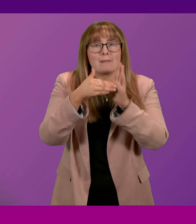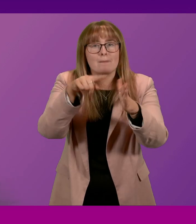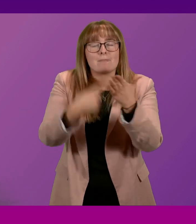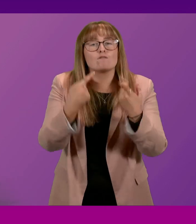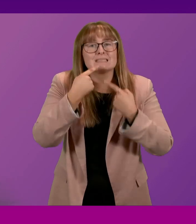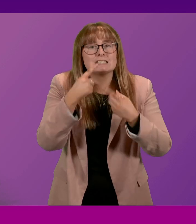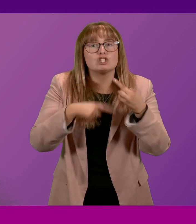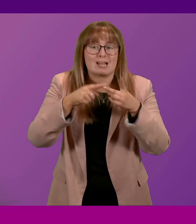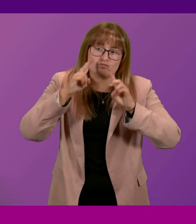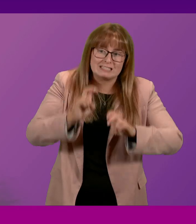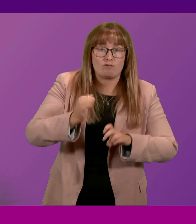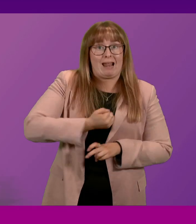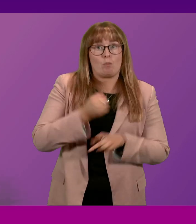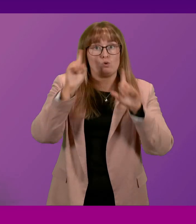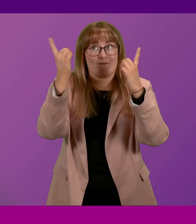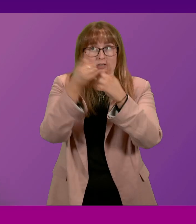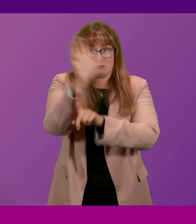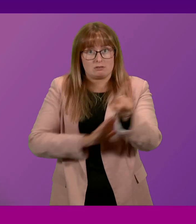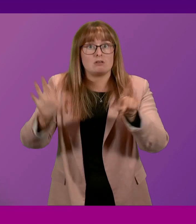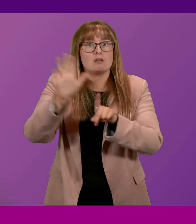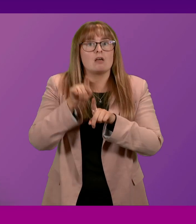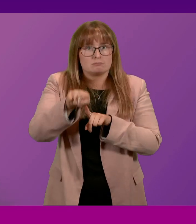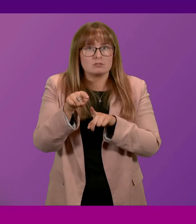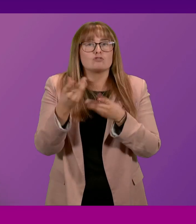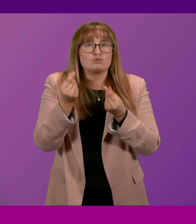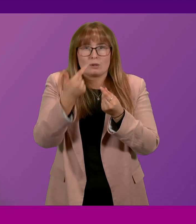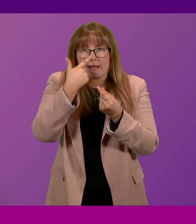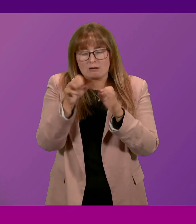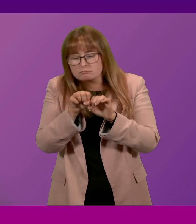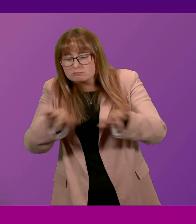research in our universities, which will be distributed by the Scottish Funding